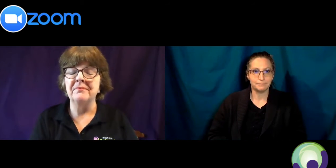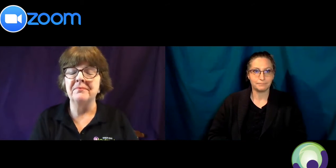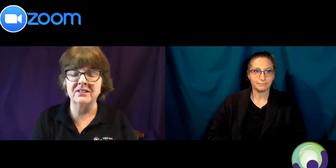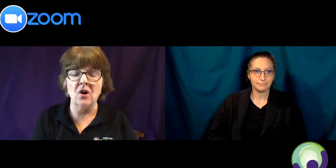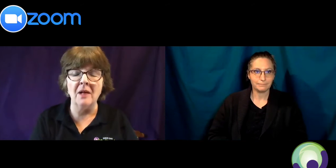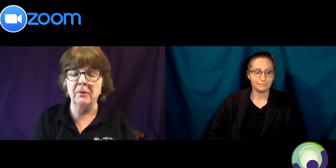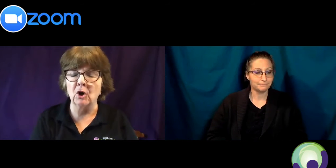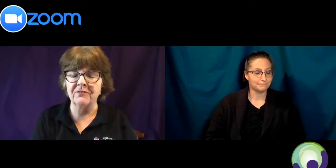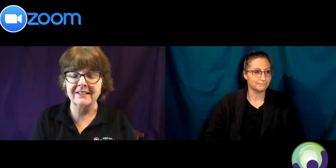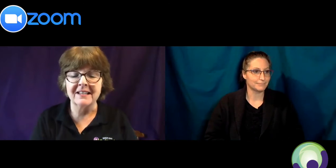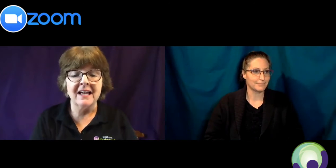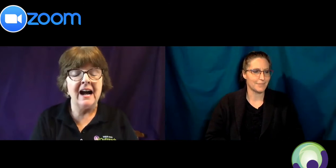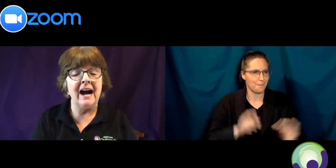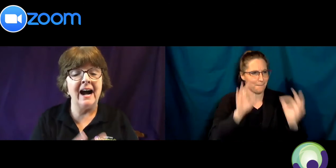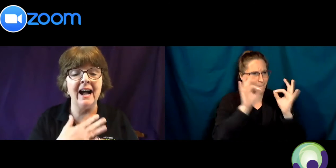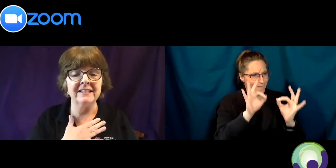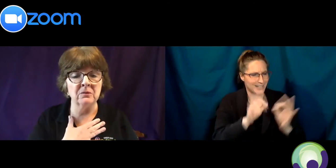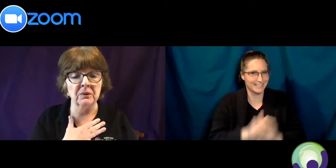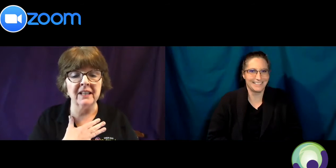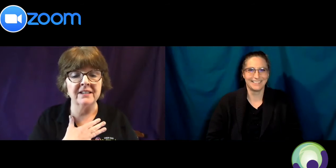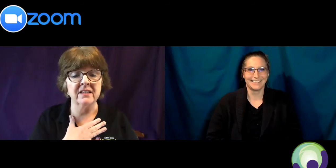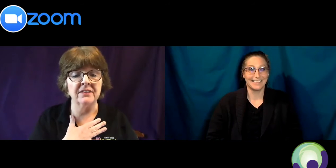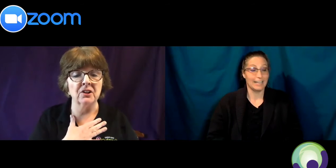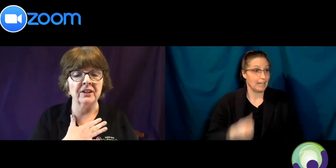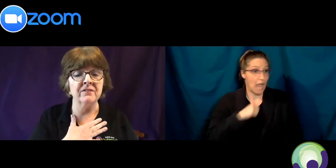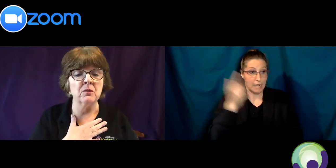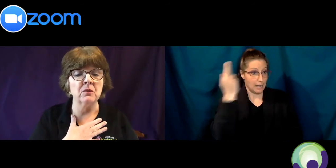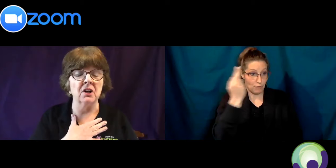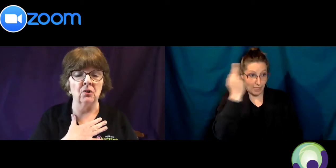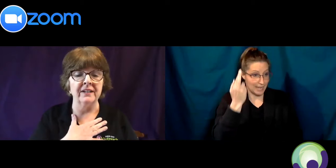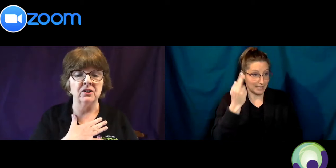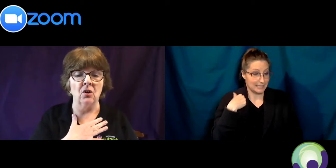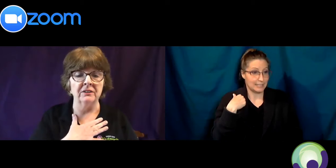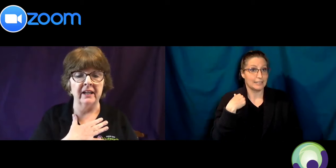Maryann: It's all perfect. I didn't realize that there even was a Green and Gold Day,